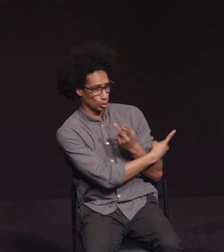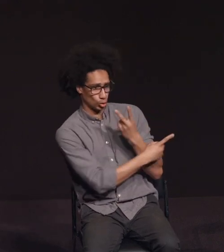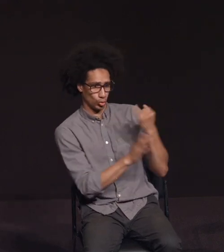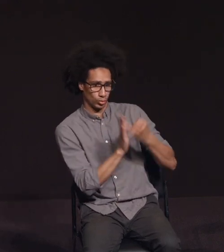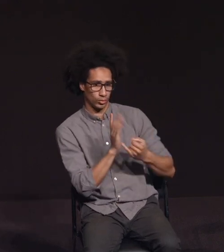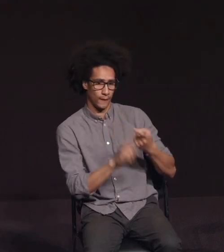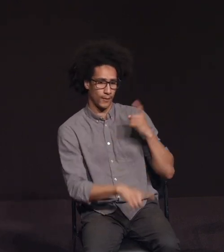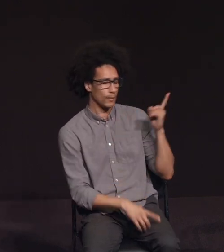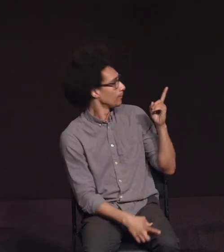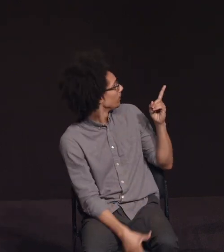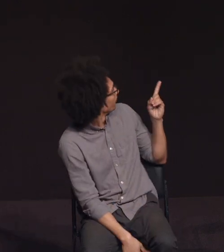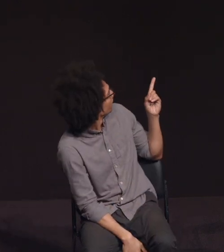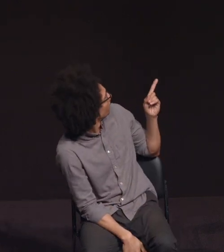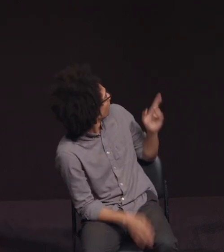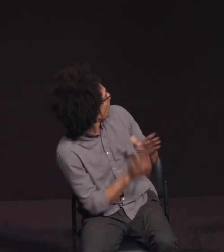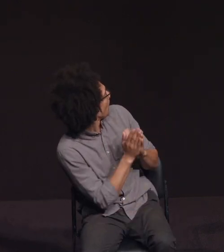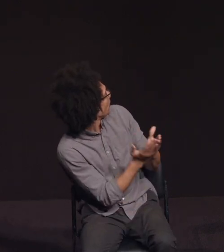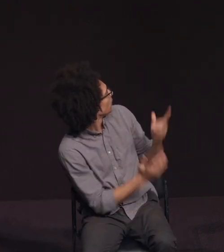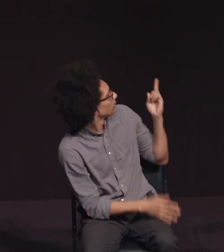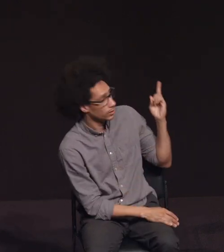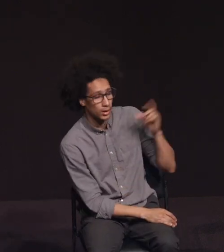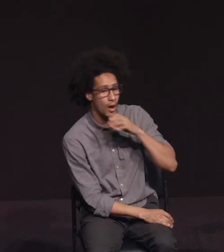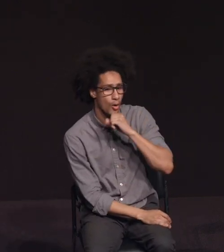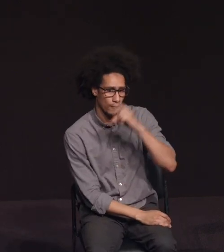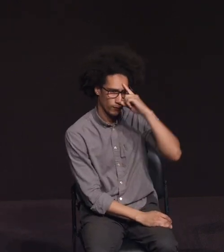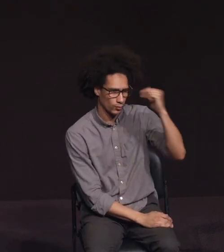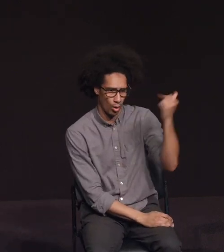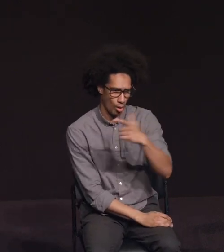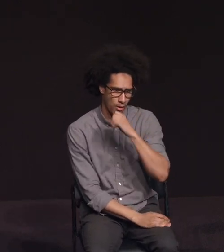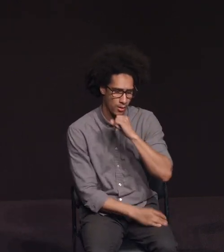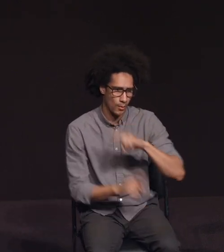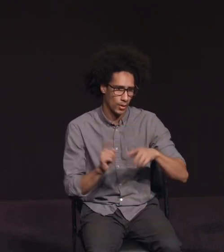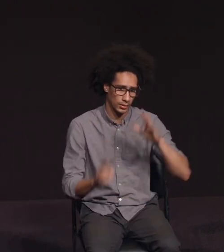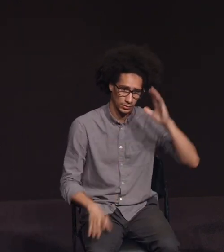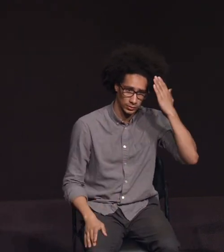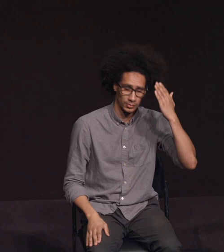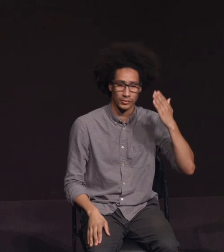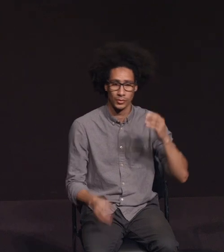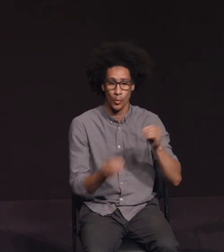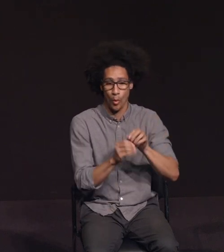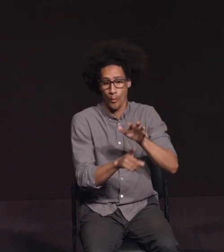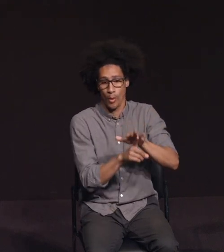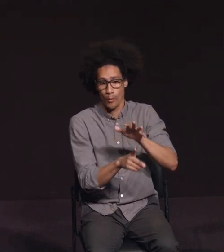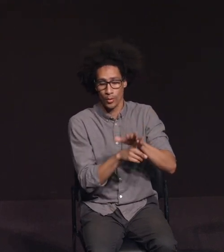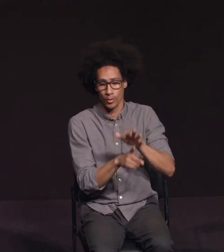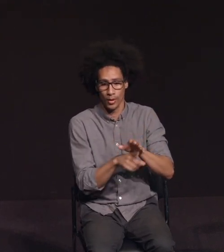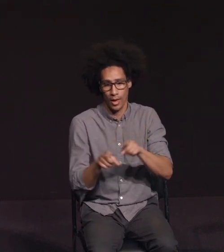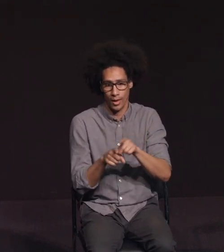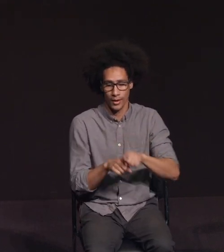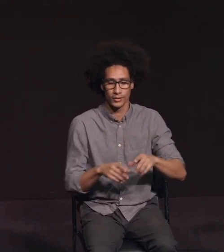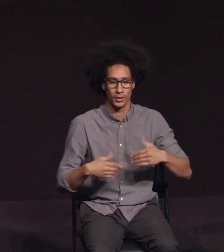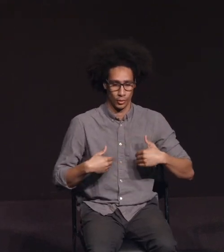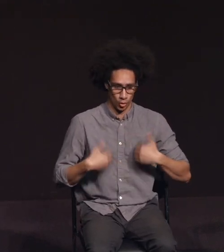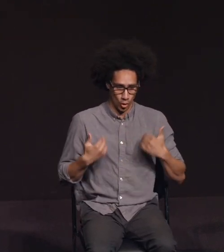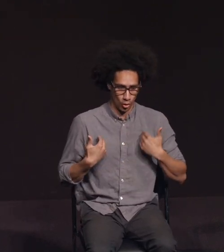Black," which is a book for all ages but apparently has been picked up as a book for younger readers.